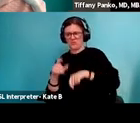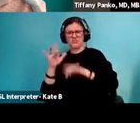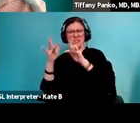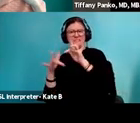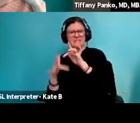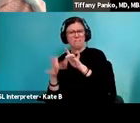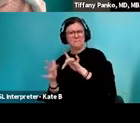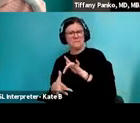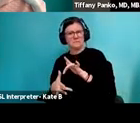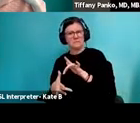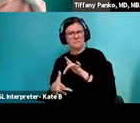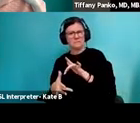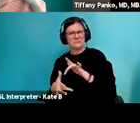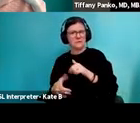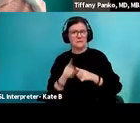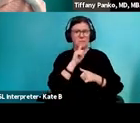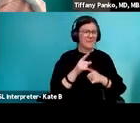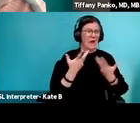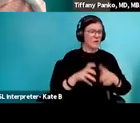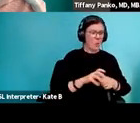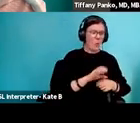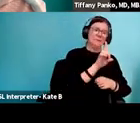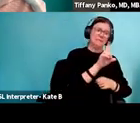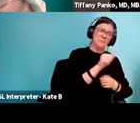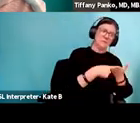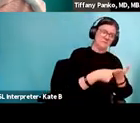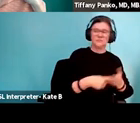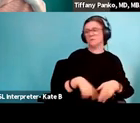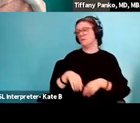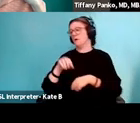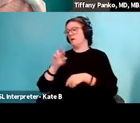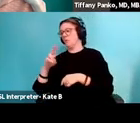it an either or, but a both for sure.